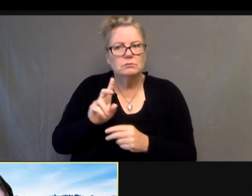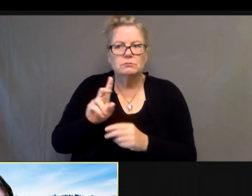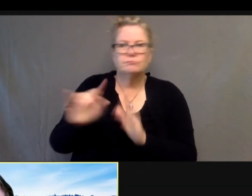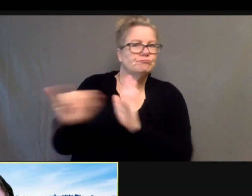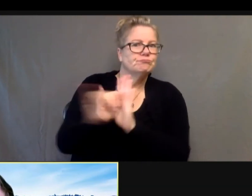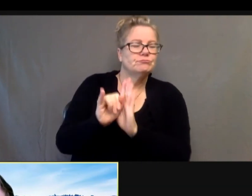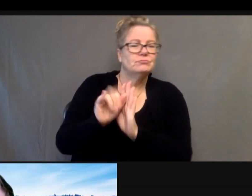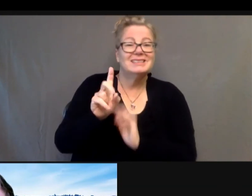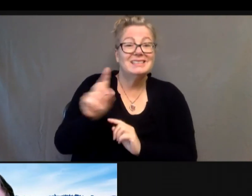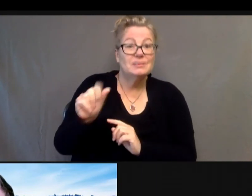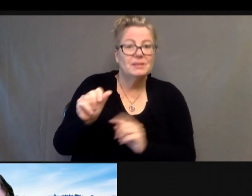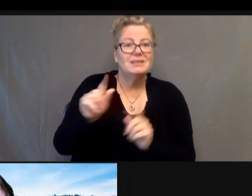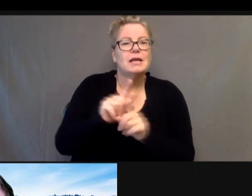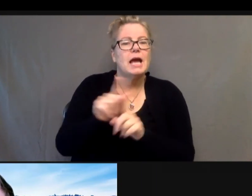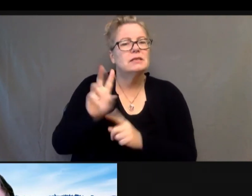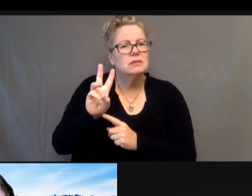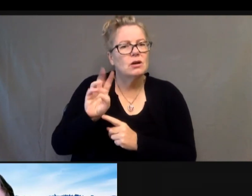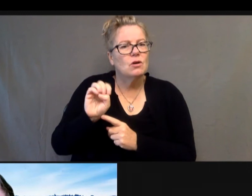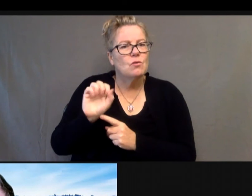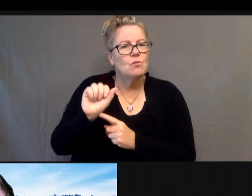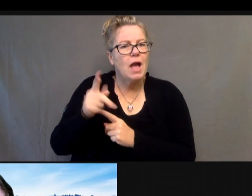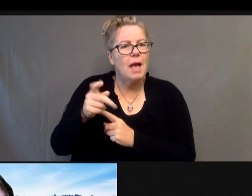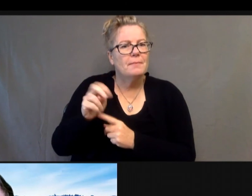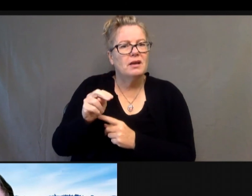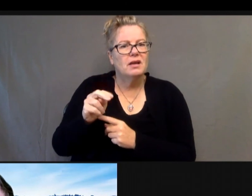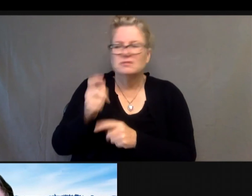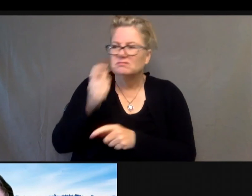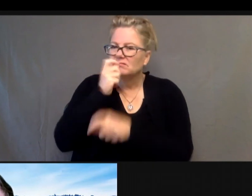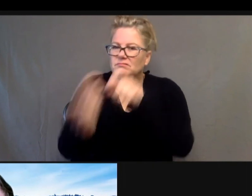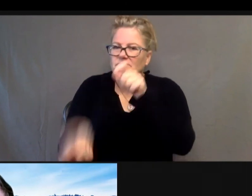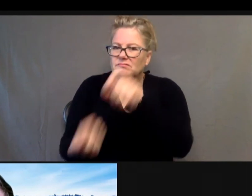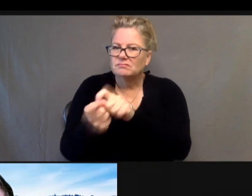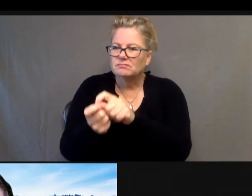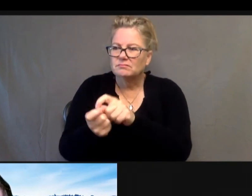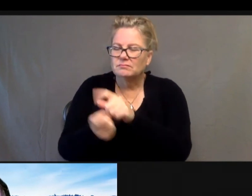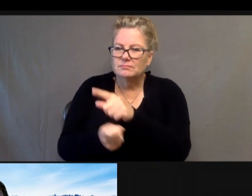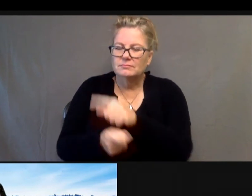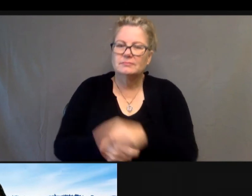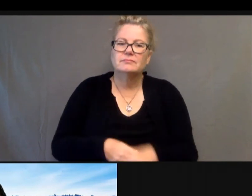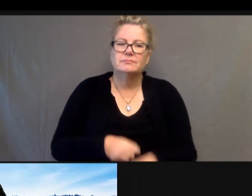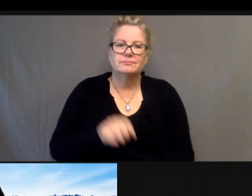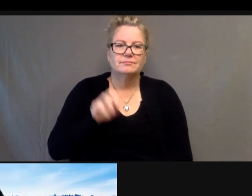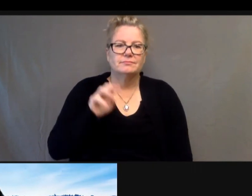Yeah, you know it's really terrible when that happens, really disheartening, and I